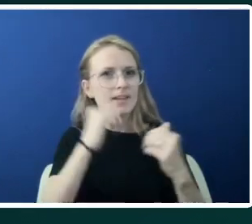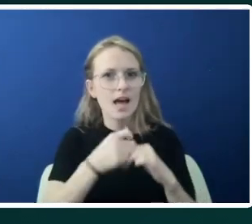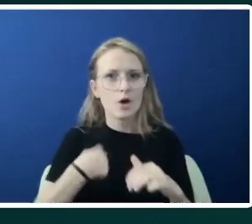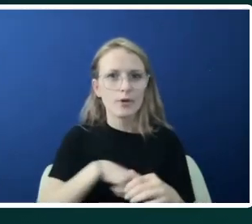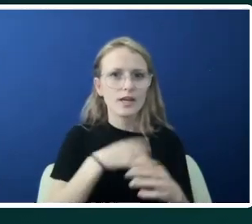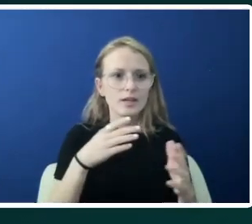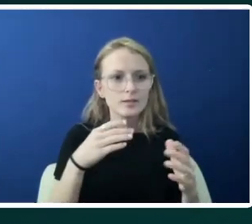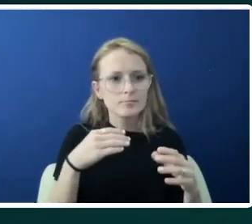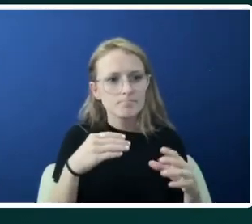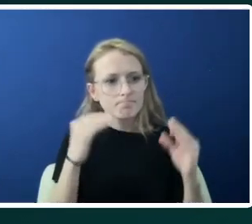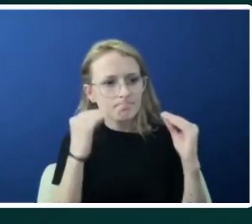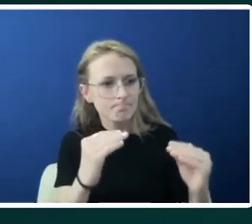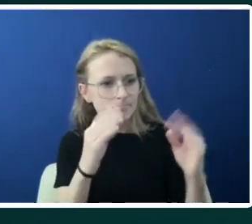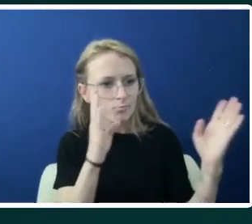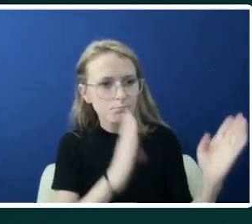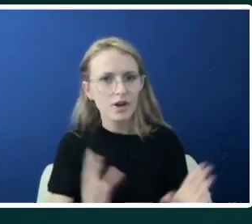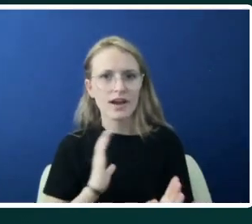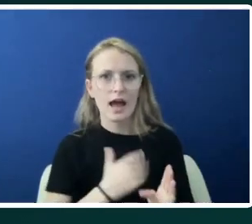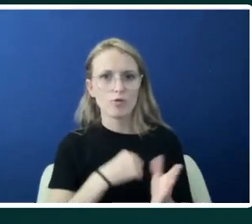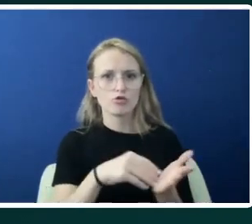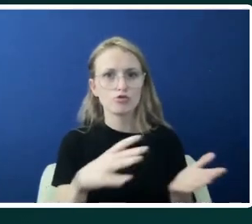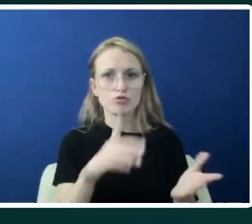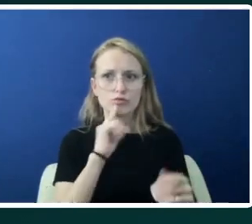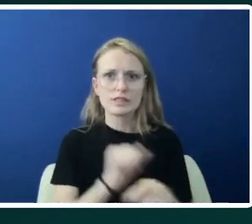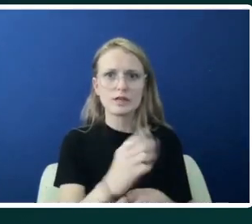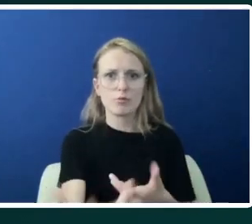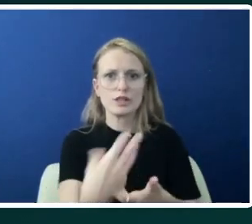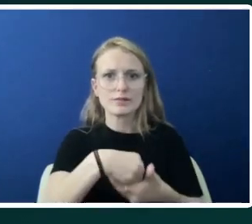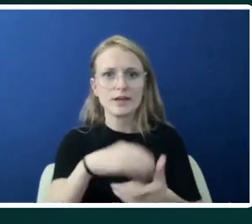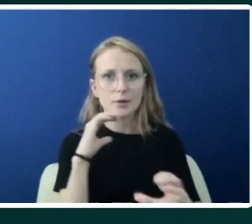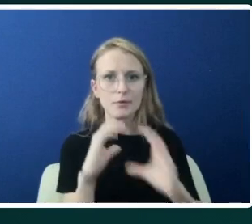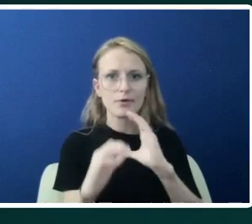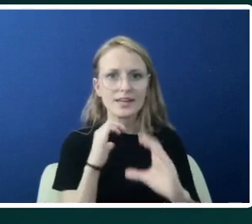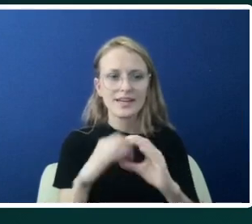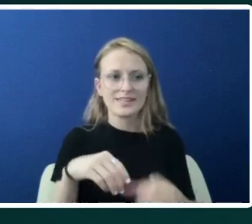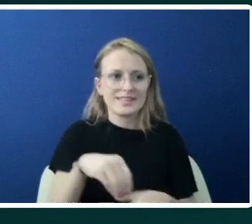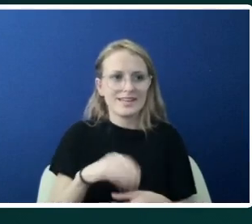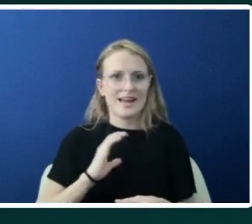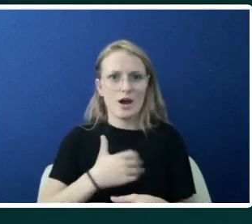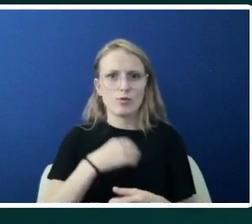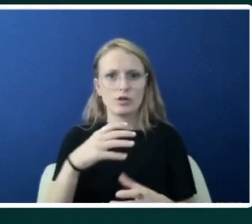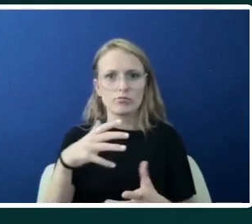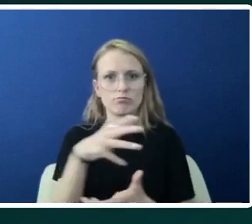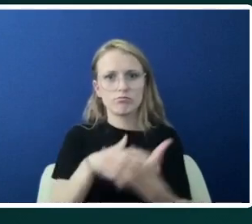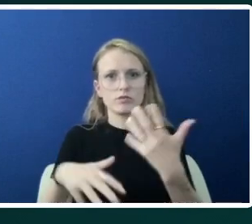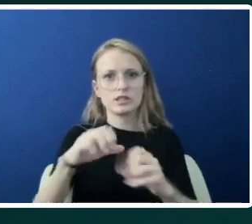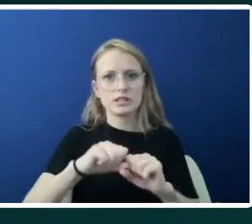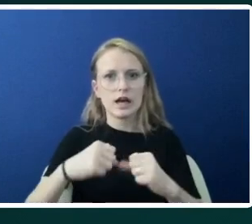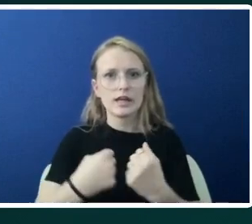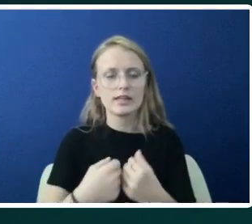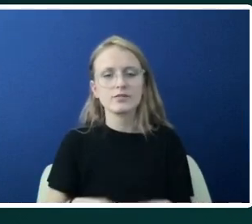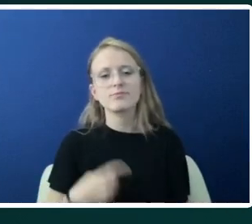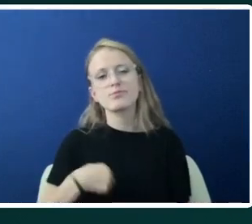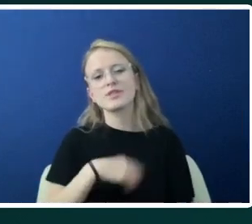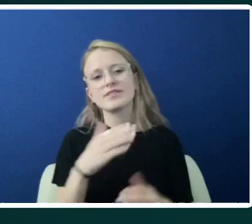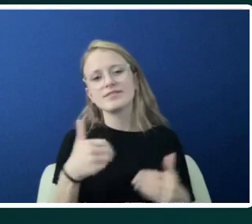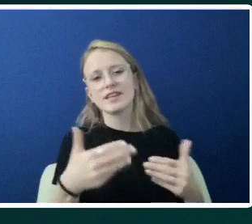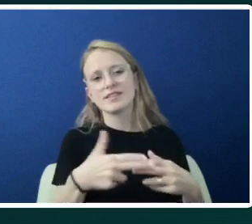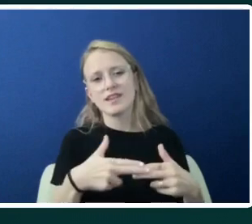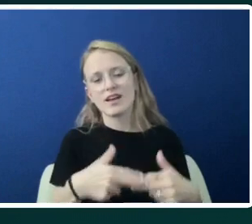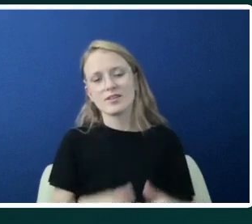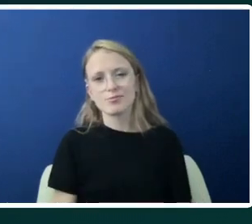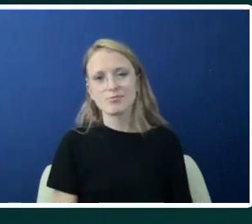to participate and communicate in, you know, our society. We can move on to the next slide.